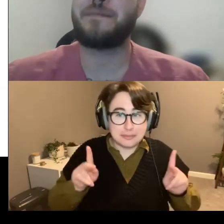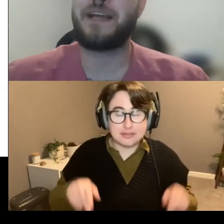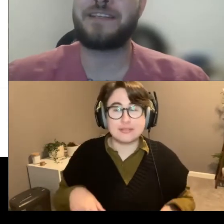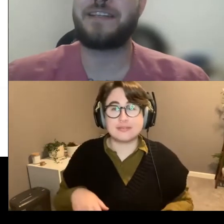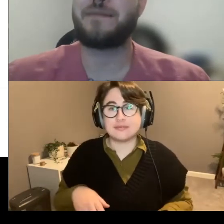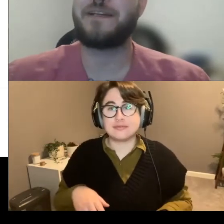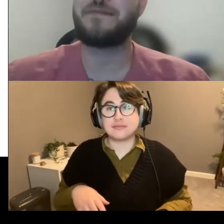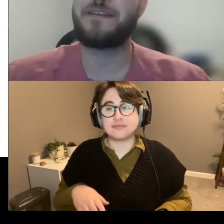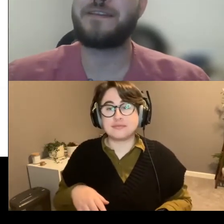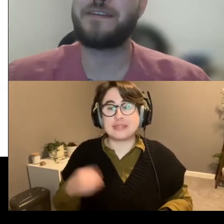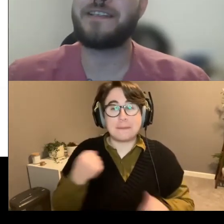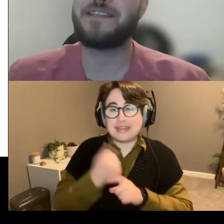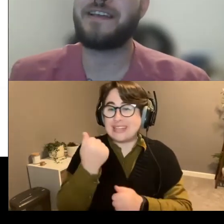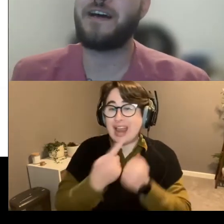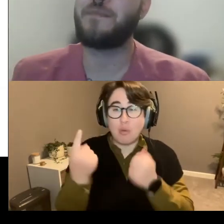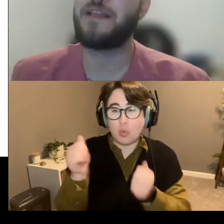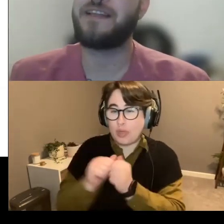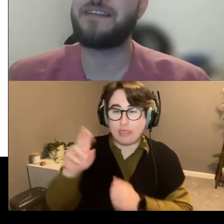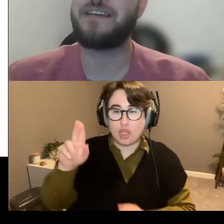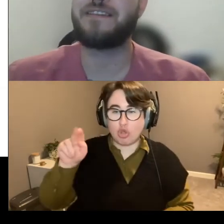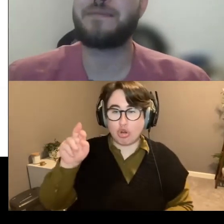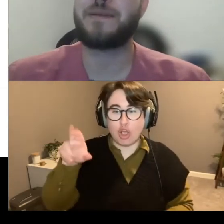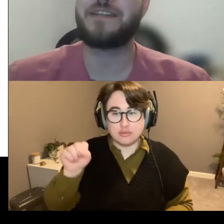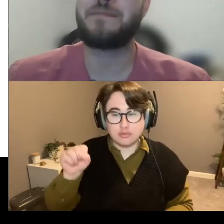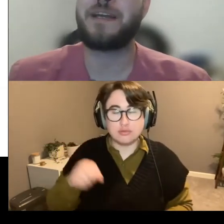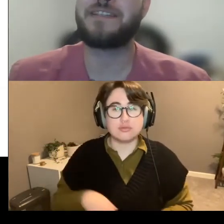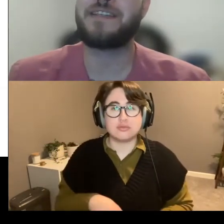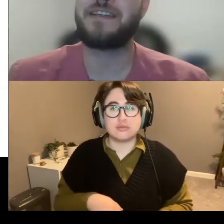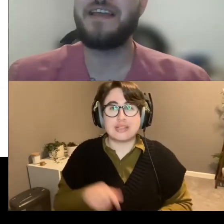impacting anybody with a uterus, and especially impacting